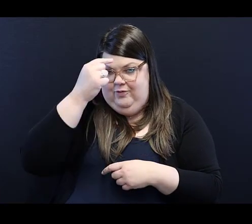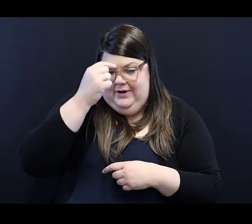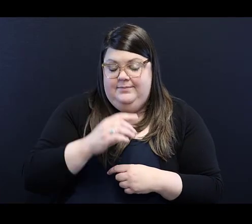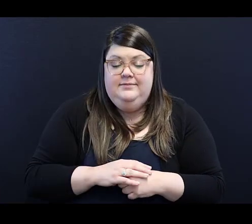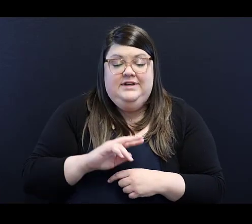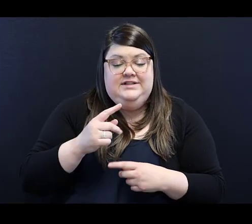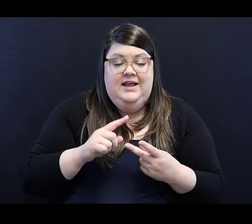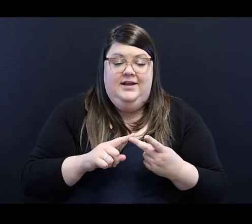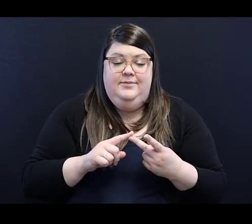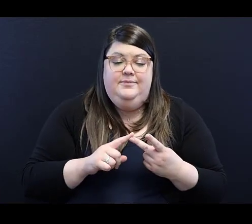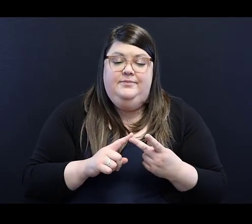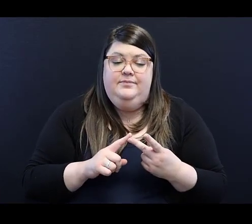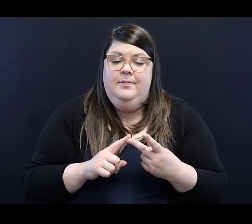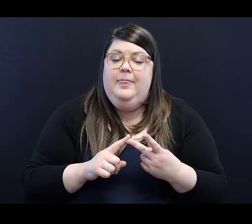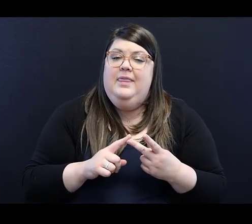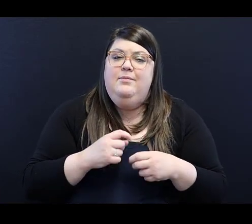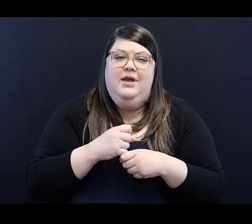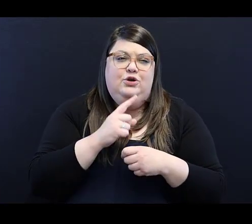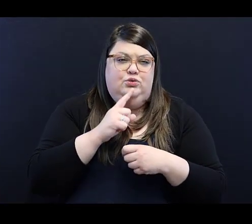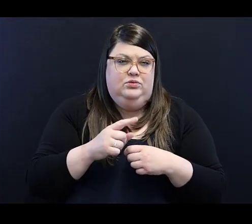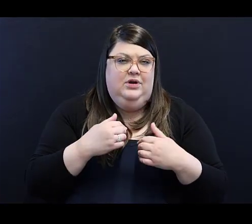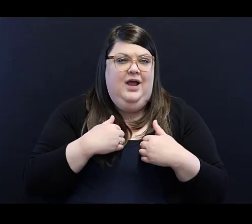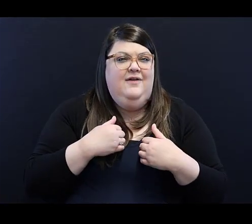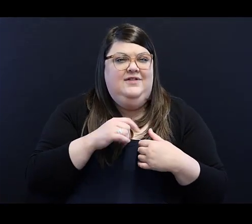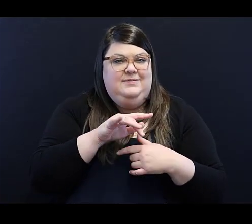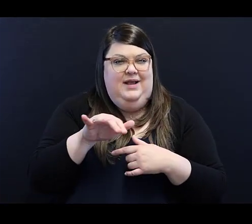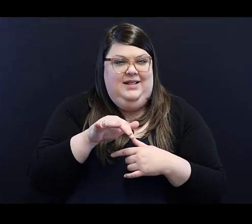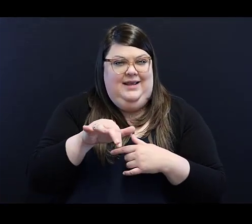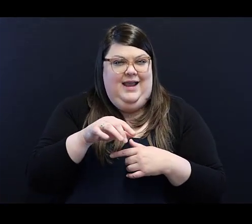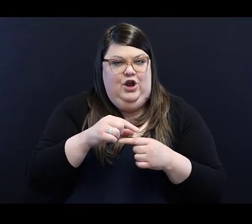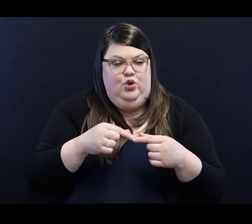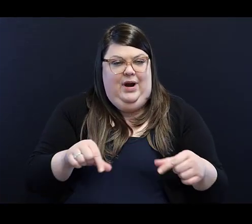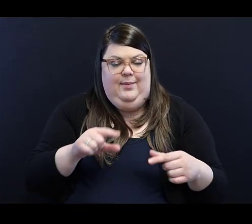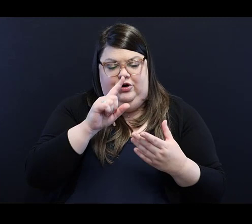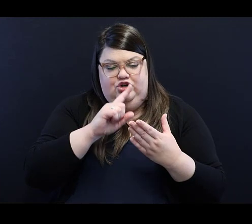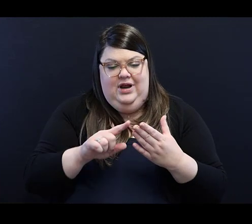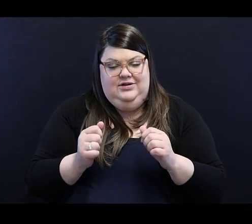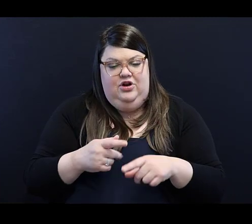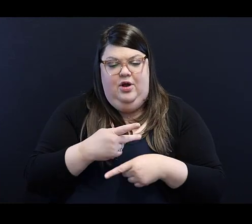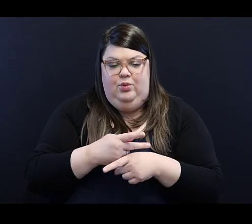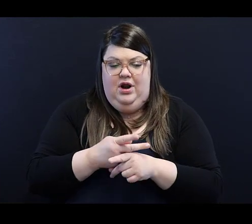Perform spelling and grammar checks on all products. New Editions has no involvement in